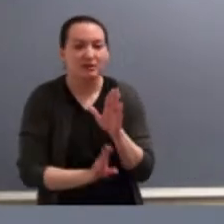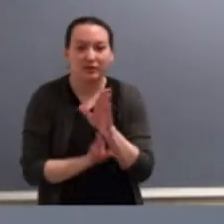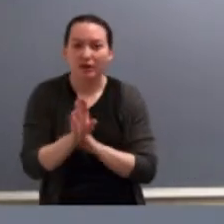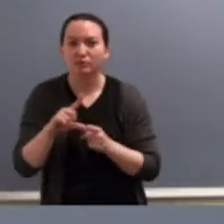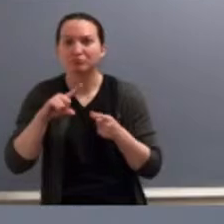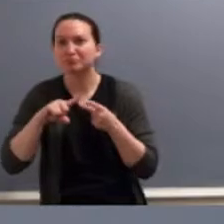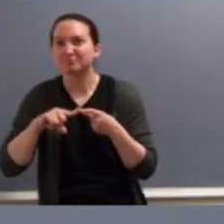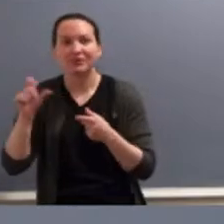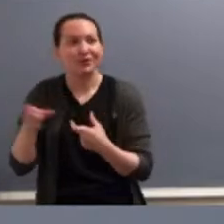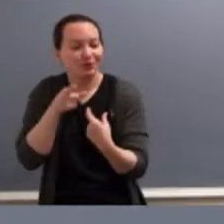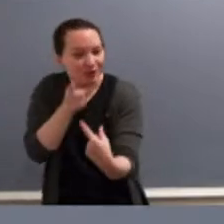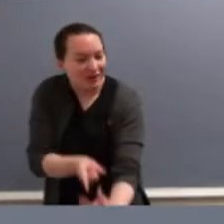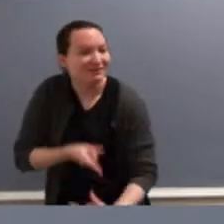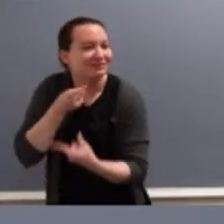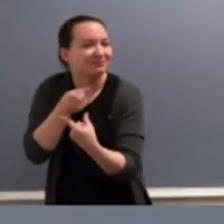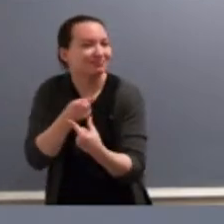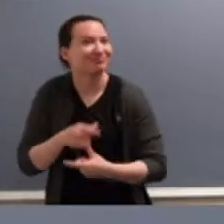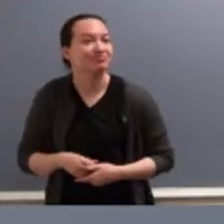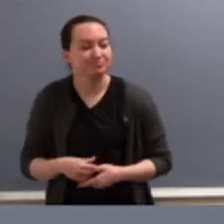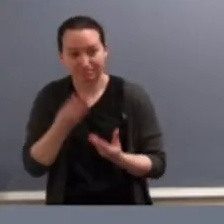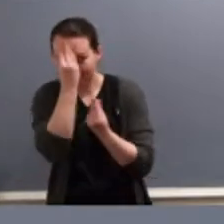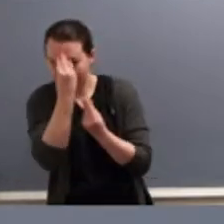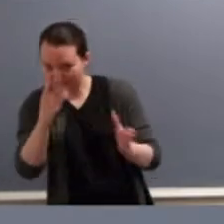struggles and some of the local communities so I just want to bring that to your attention